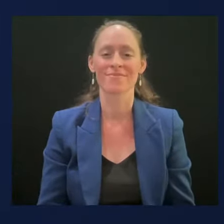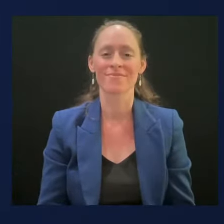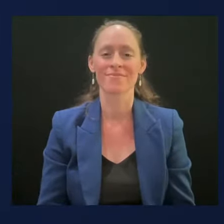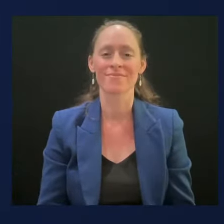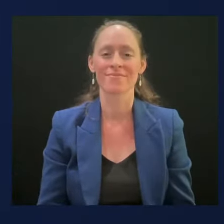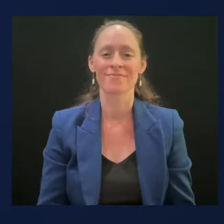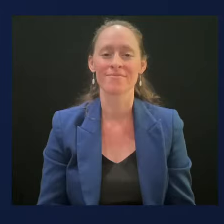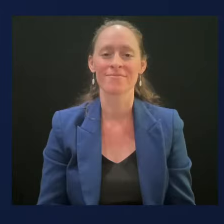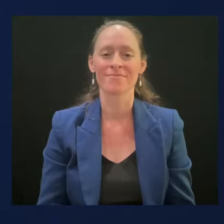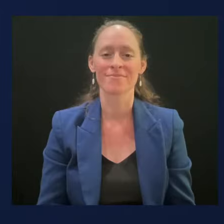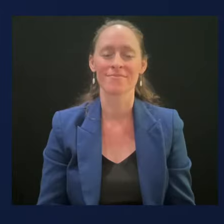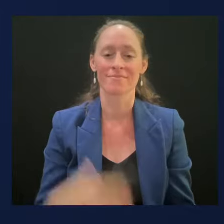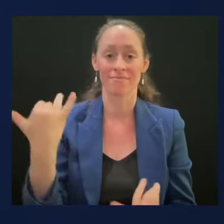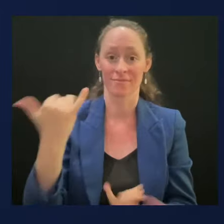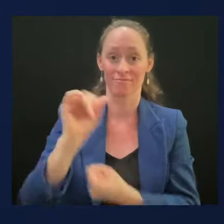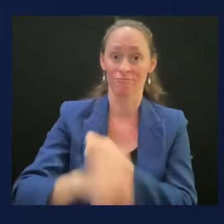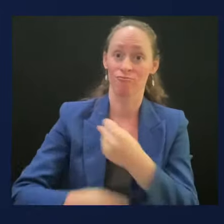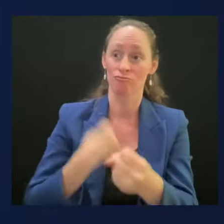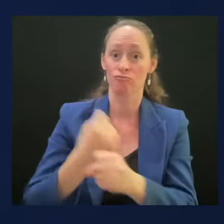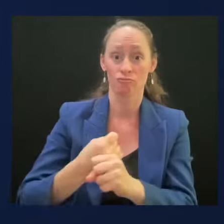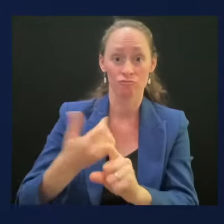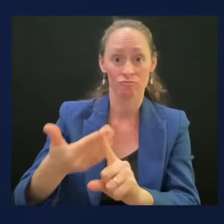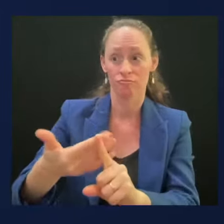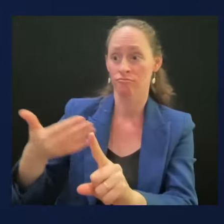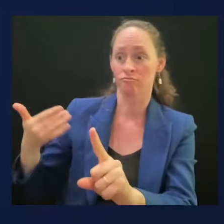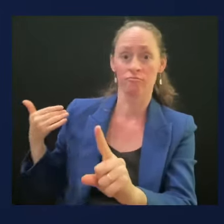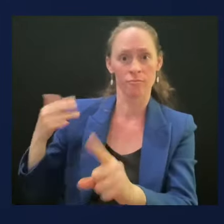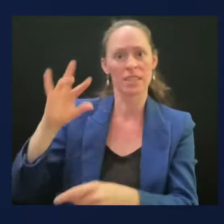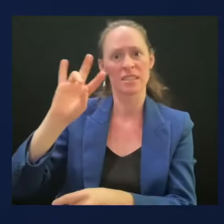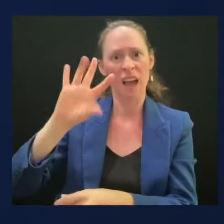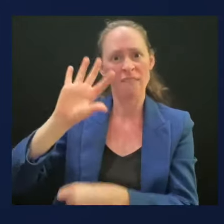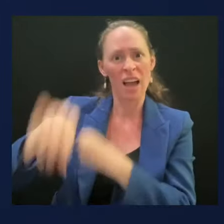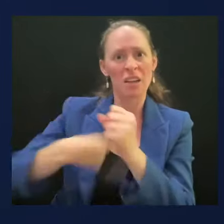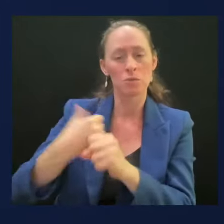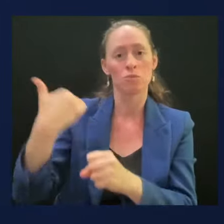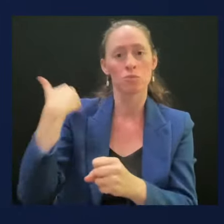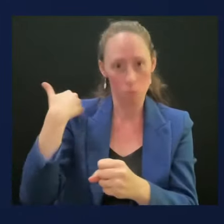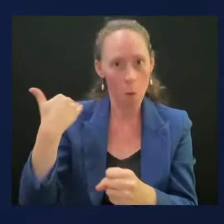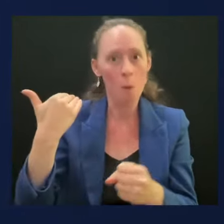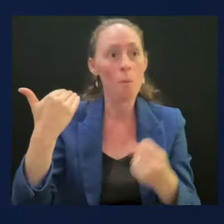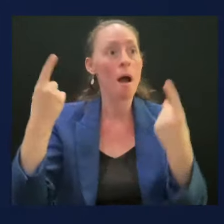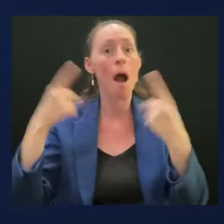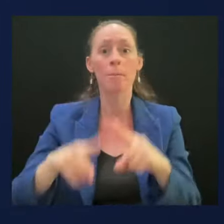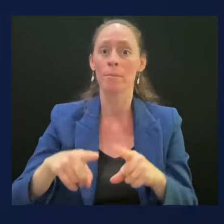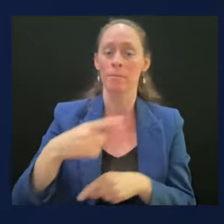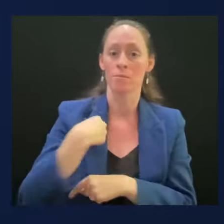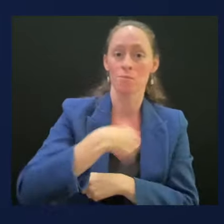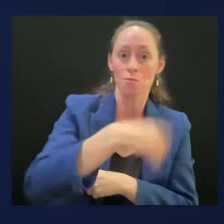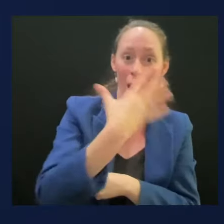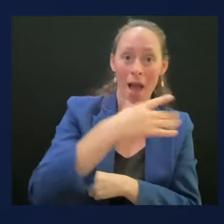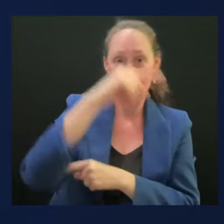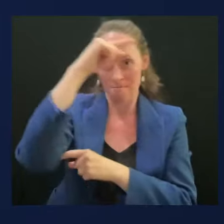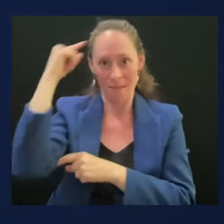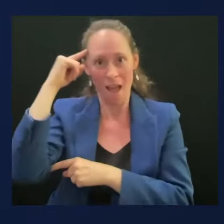75 years of women's full integration, 50 years of an all-volunteer force.